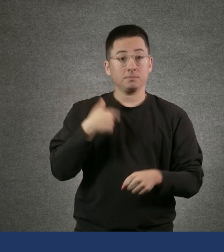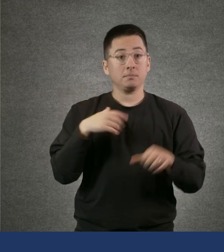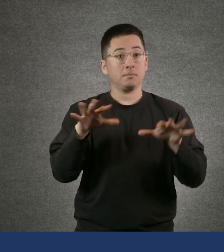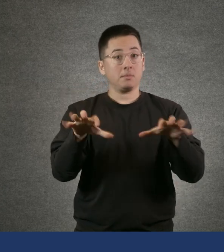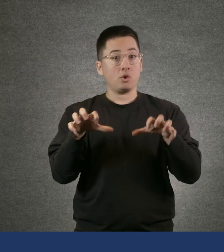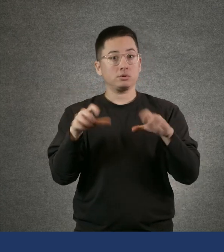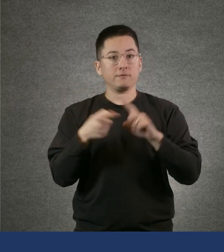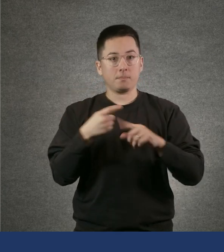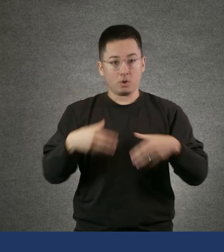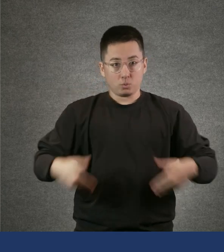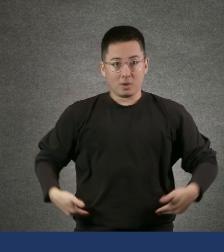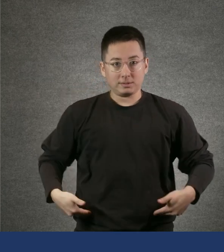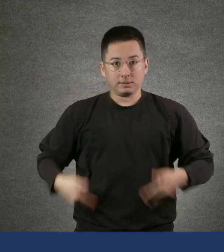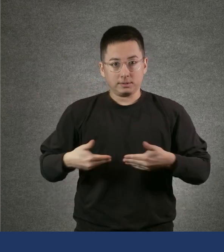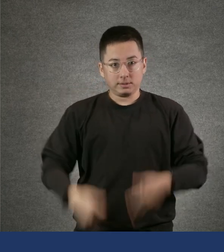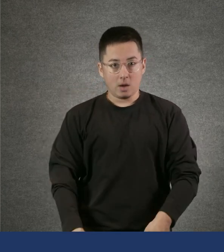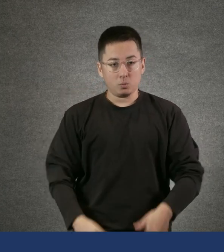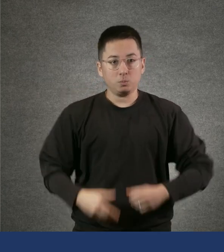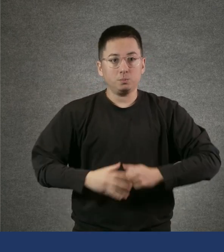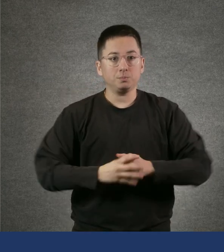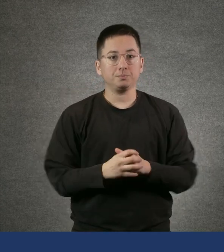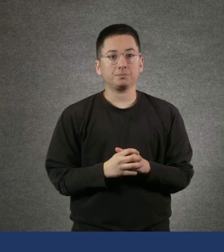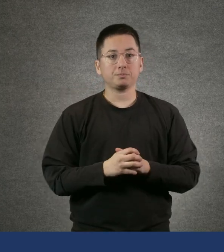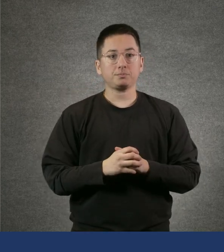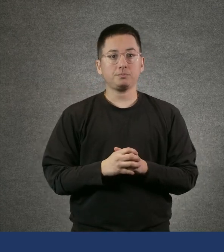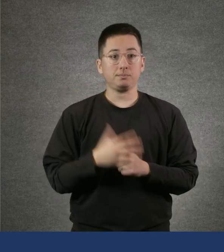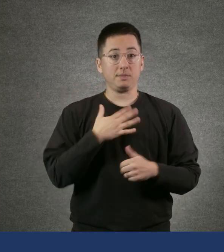And I'm paralyzed from the waist down.